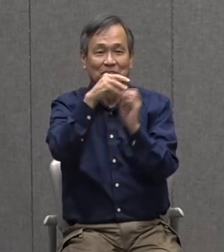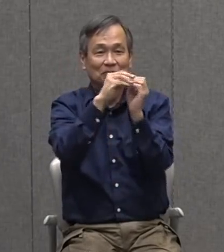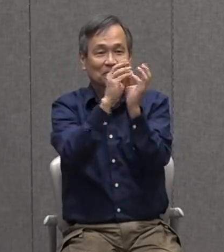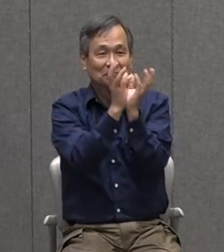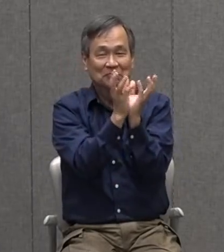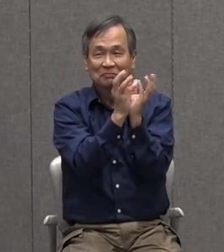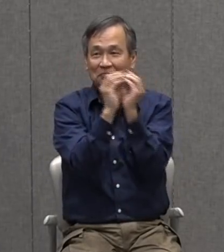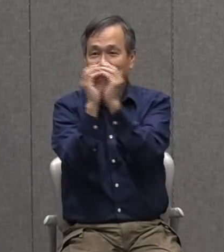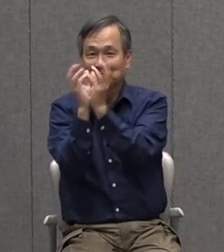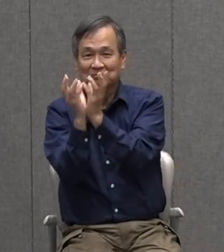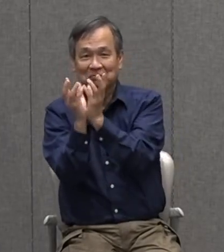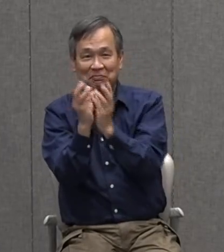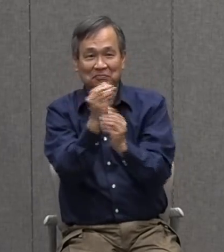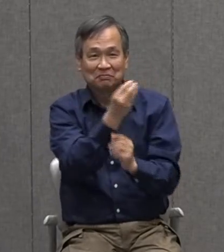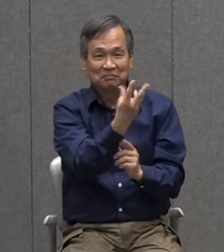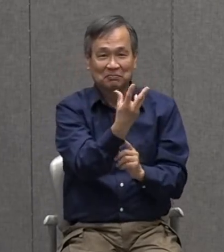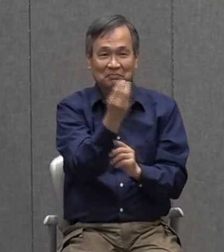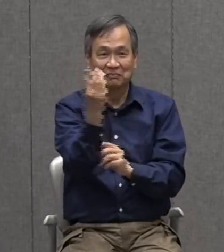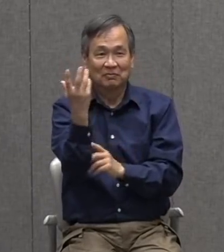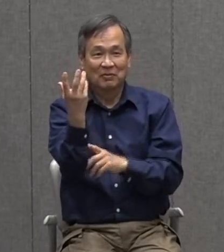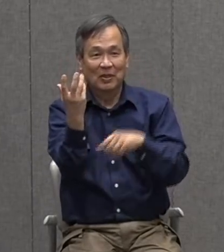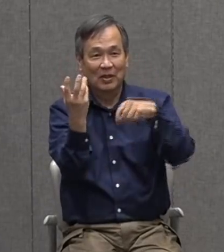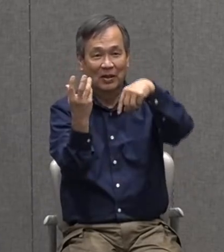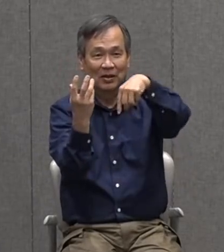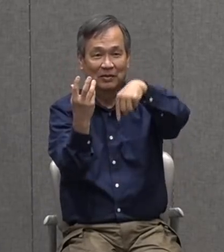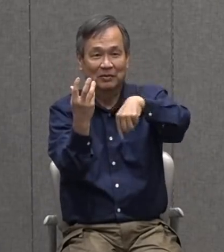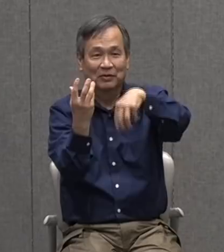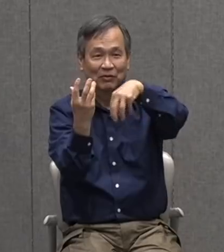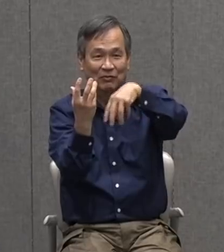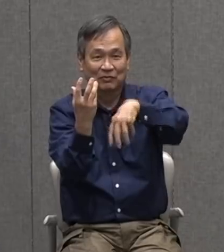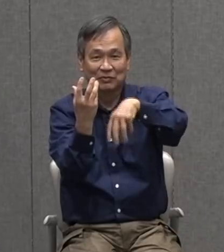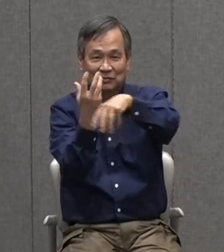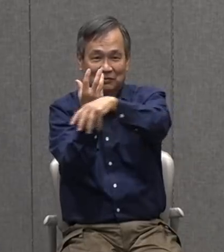followed by two marvelous fruits.